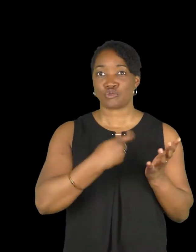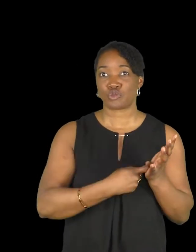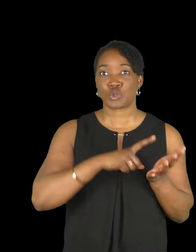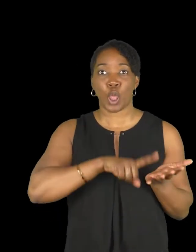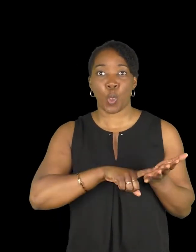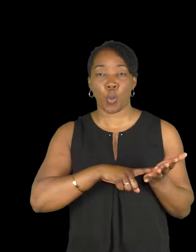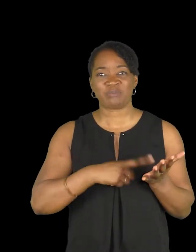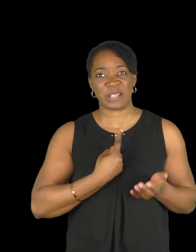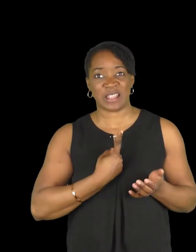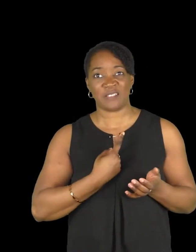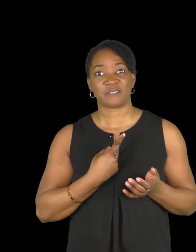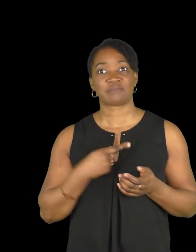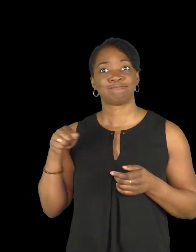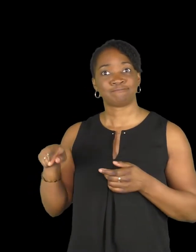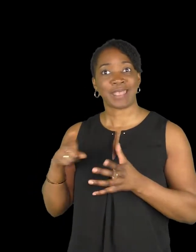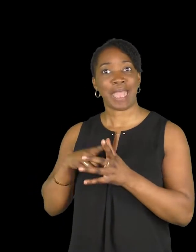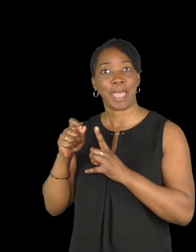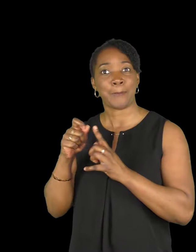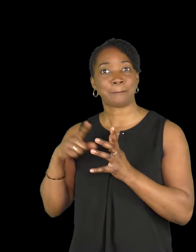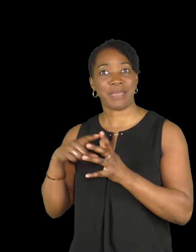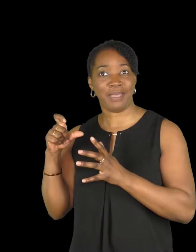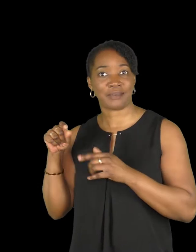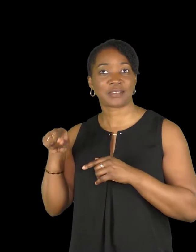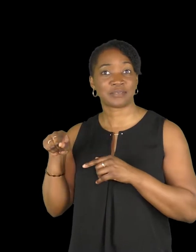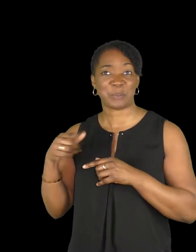Raisa Kabir, Rudy Loewe, and myself, and also part of APAC (a peoples art collective), which